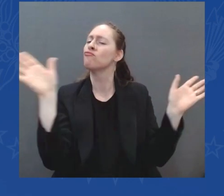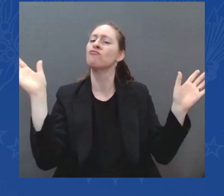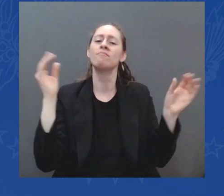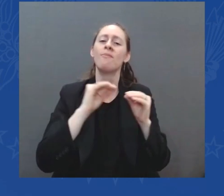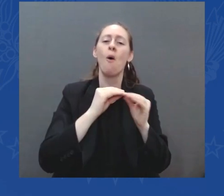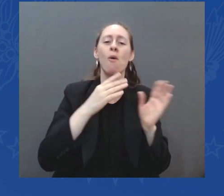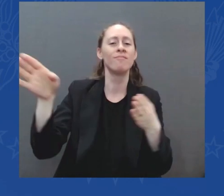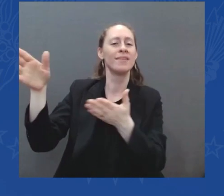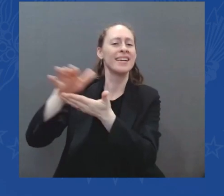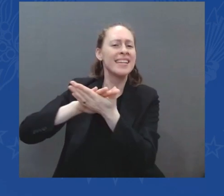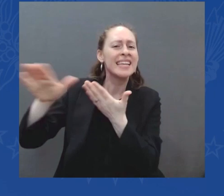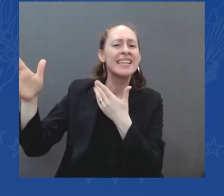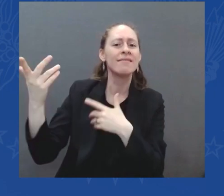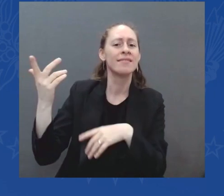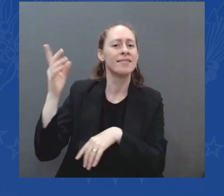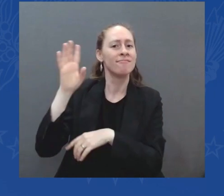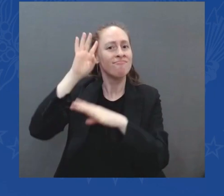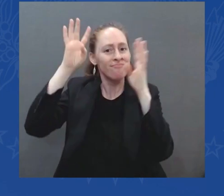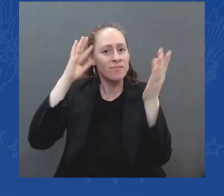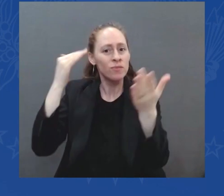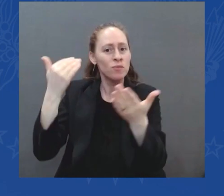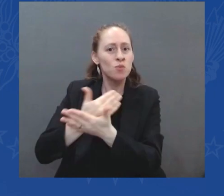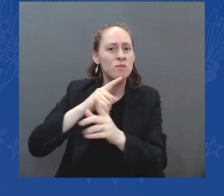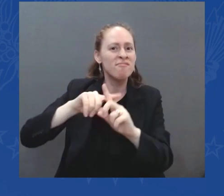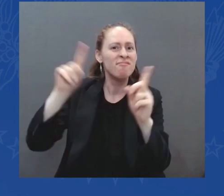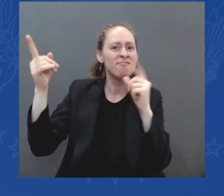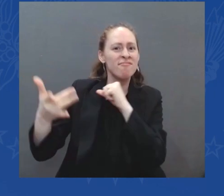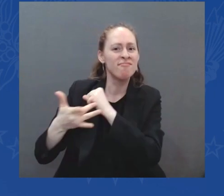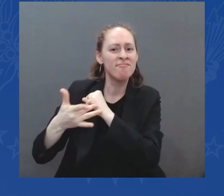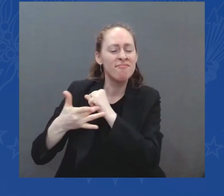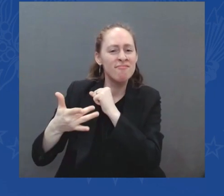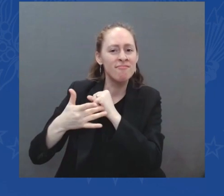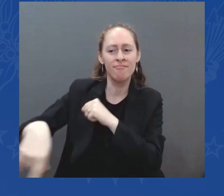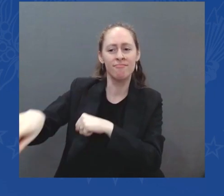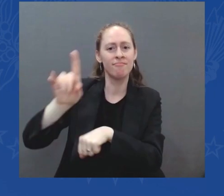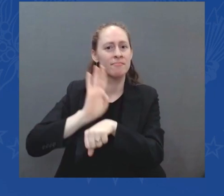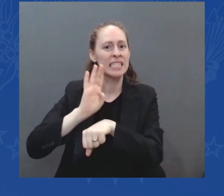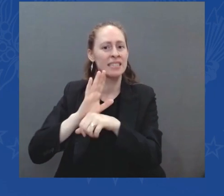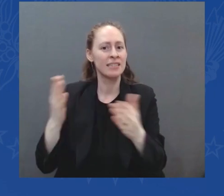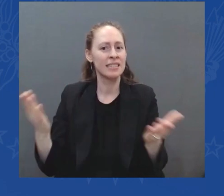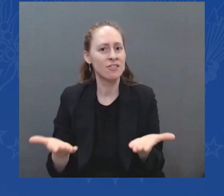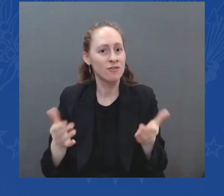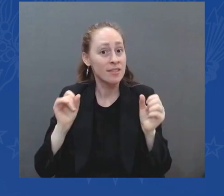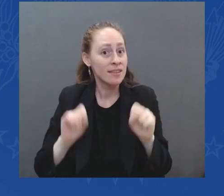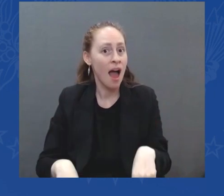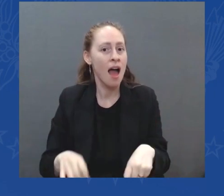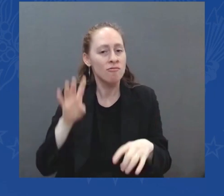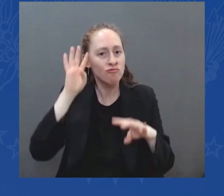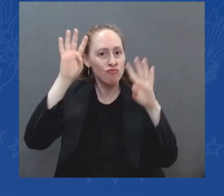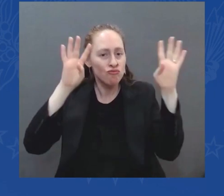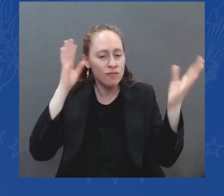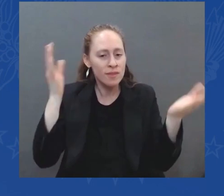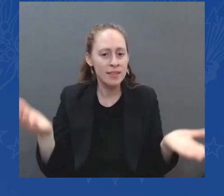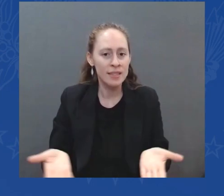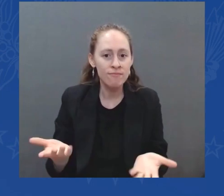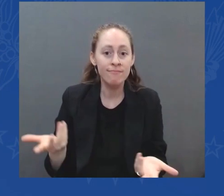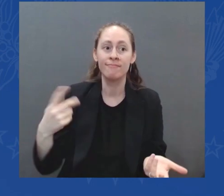so we can bolster democratic supply -- excuse me -- domestic supply chains here at home and export those technologies around the world